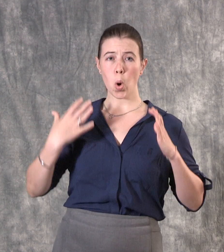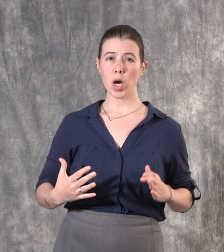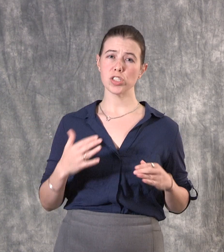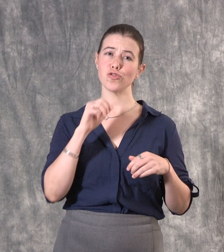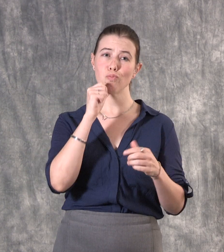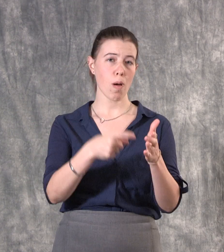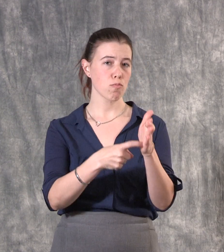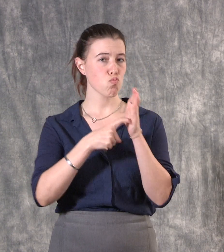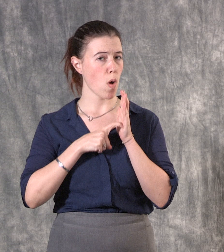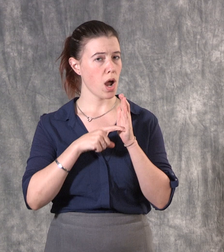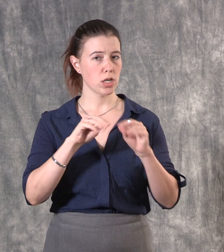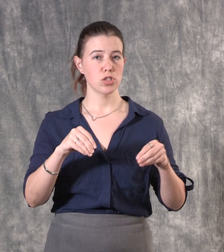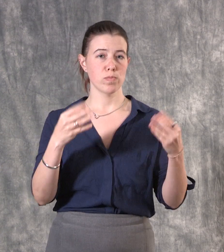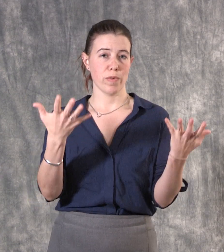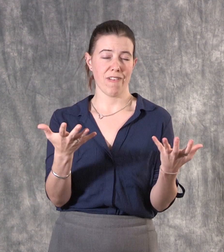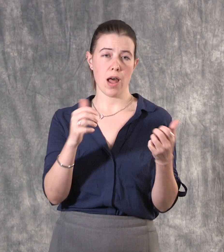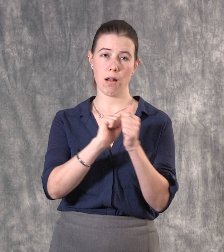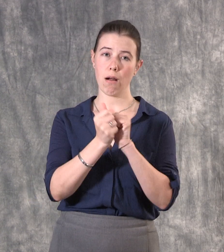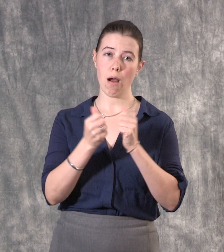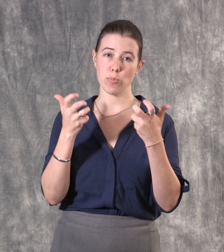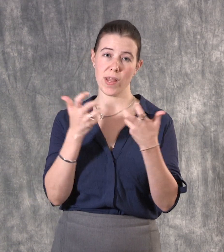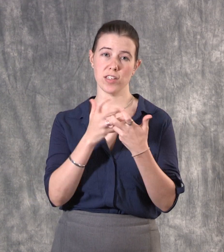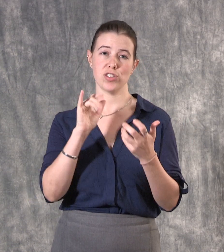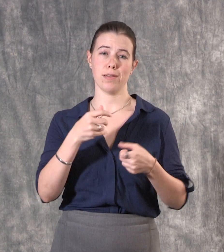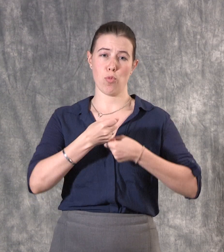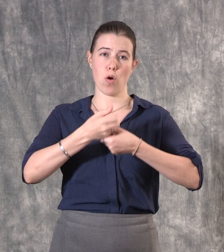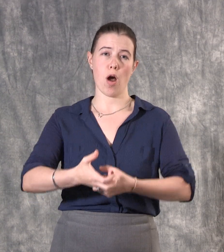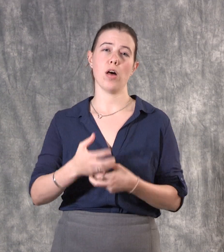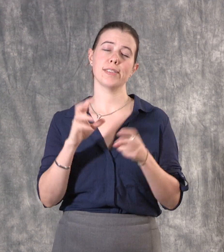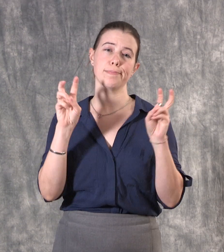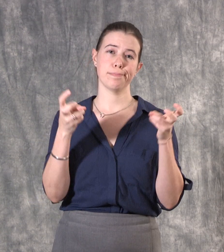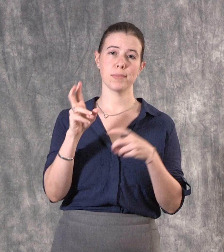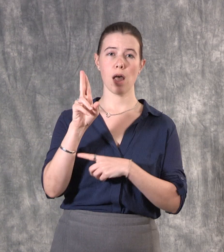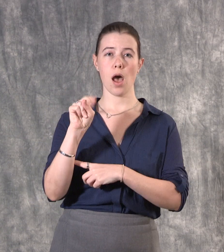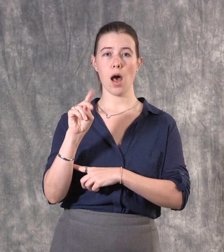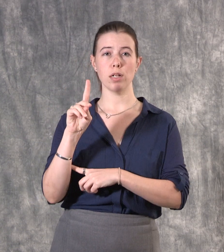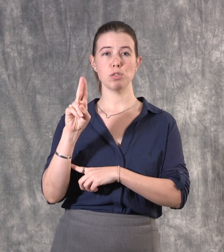employers are not required to provide accommodations that will cause an undue